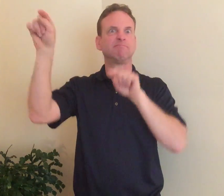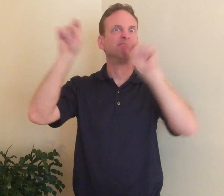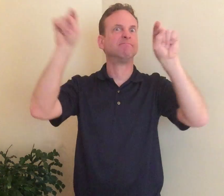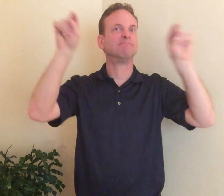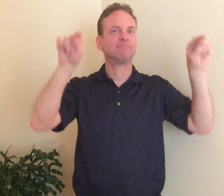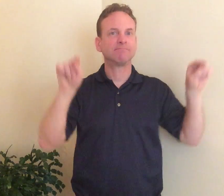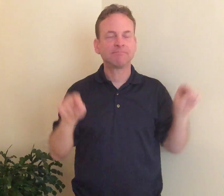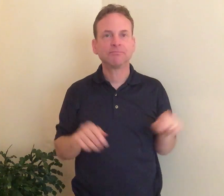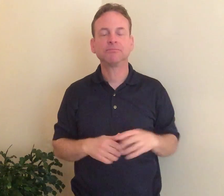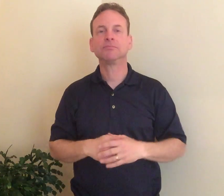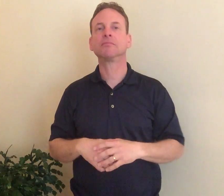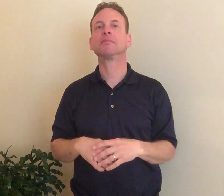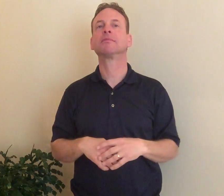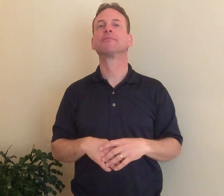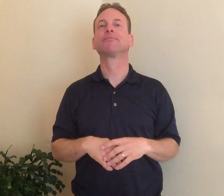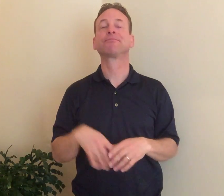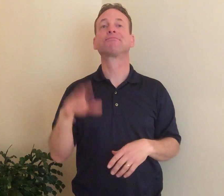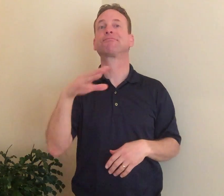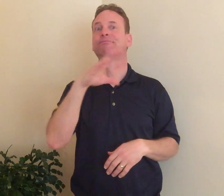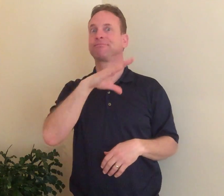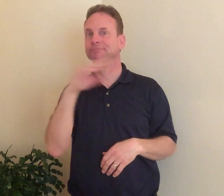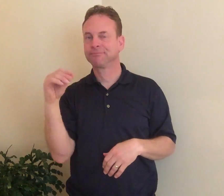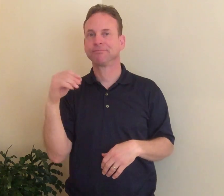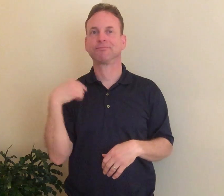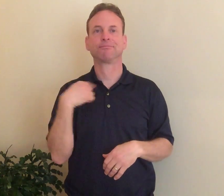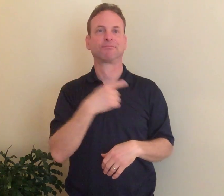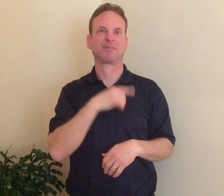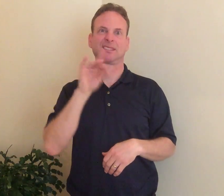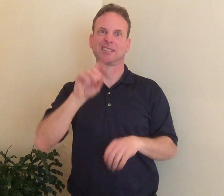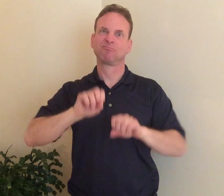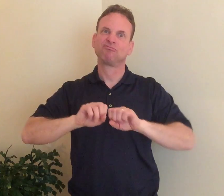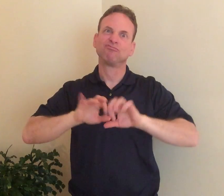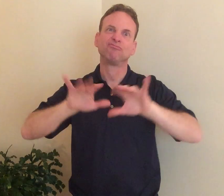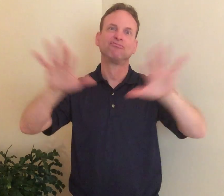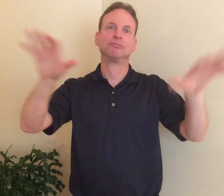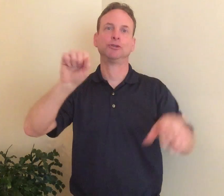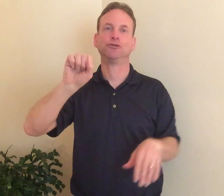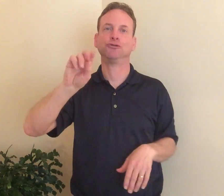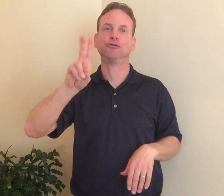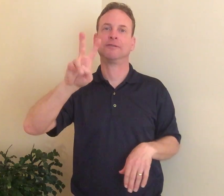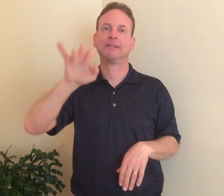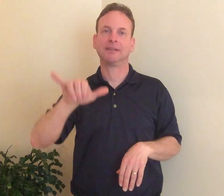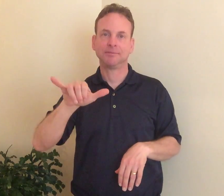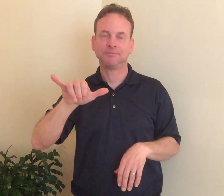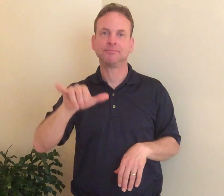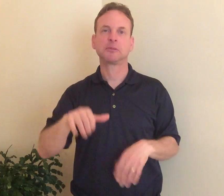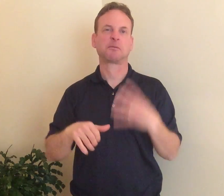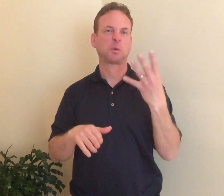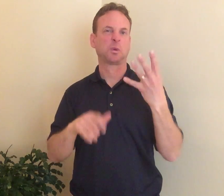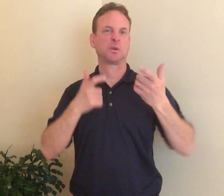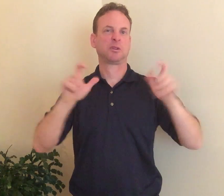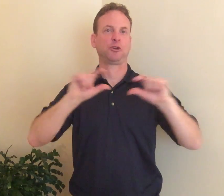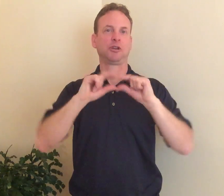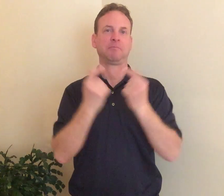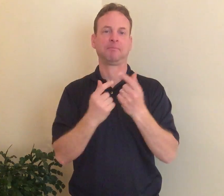different states. We sent out a survey to four large groups: